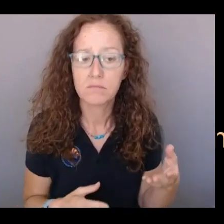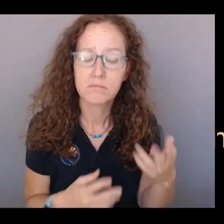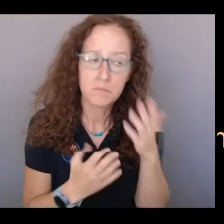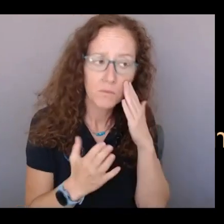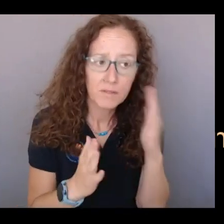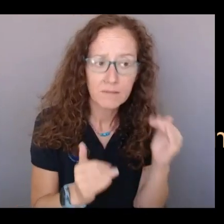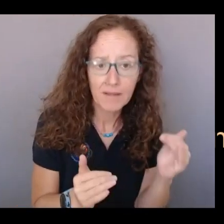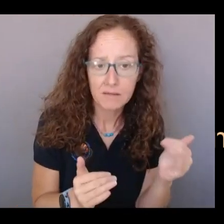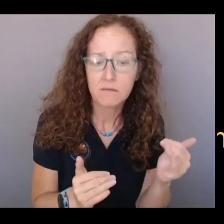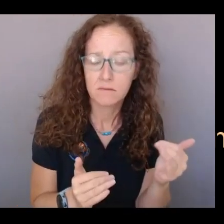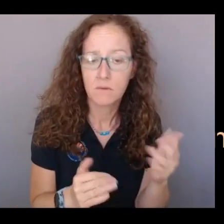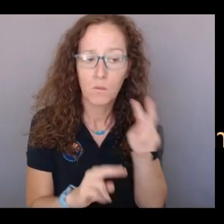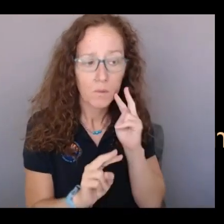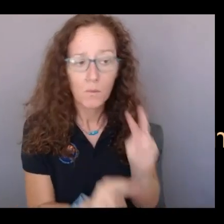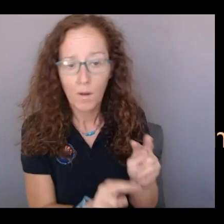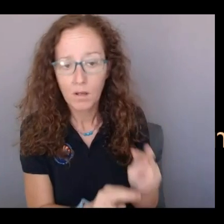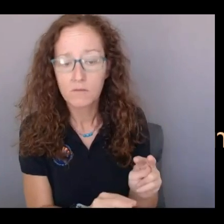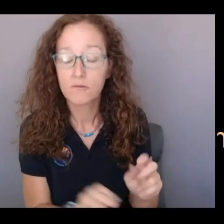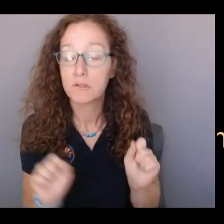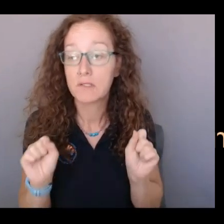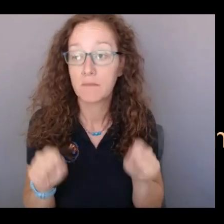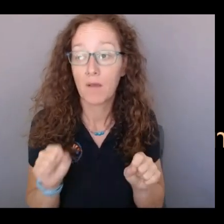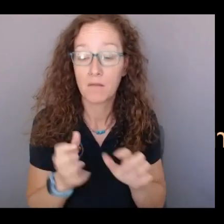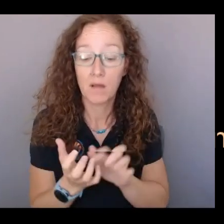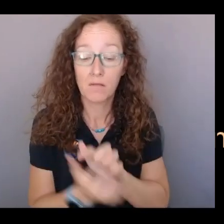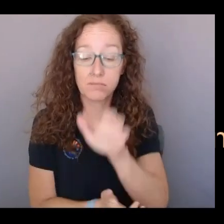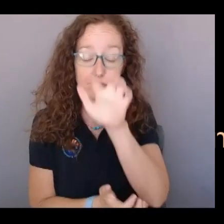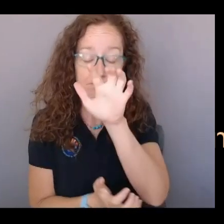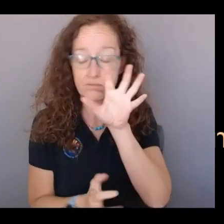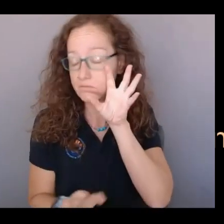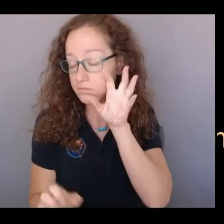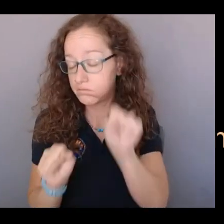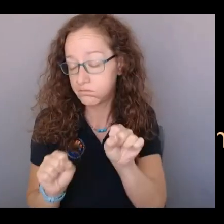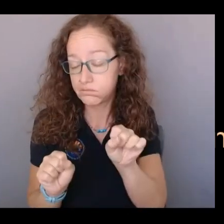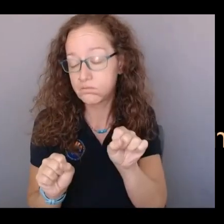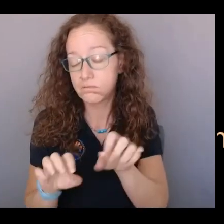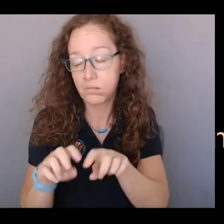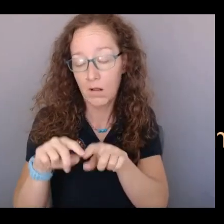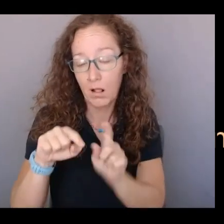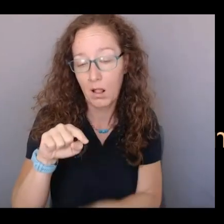possible some of these thunderstorms could produce even heavier rain, especially if they sit over that same